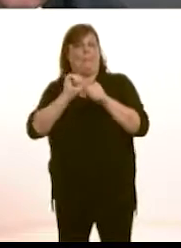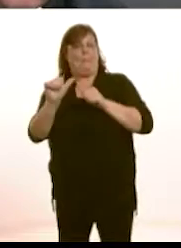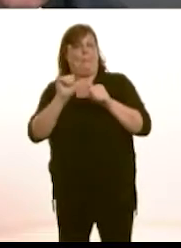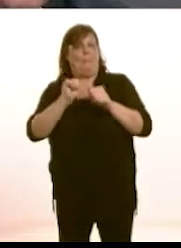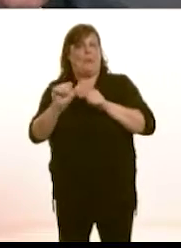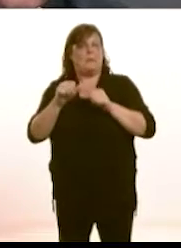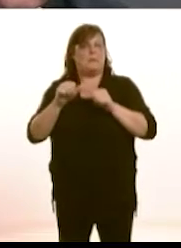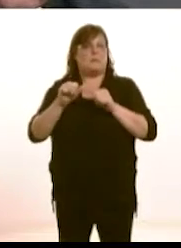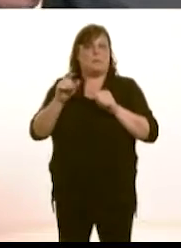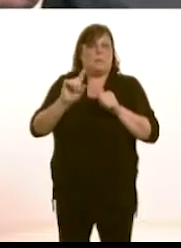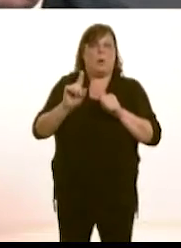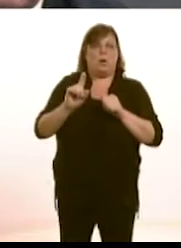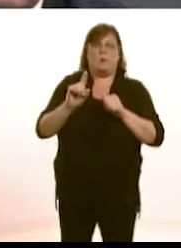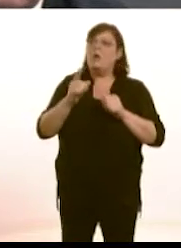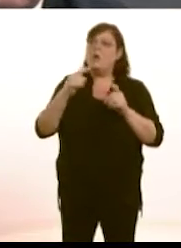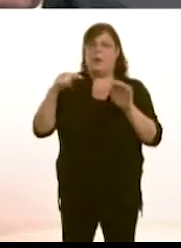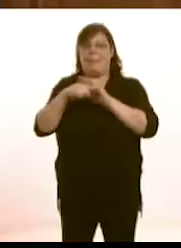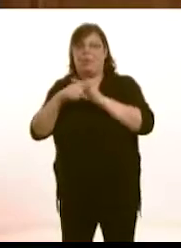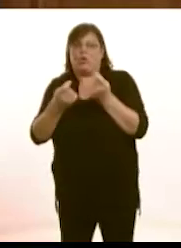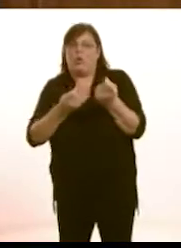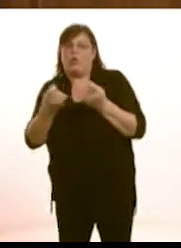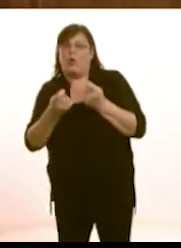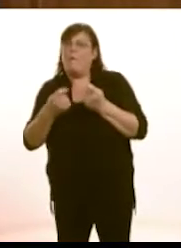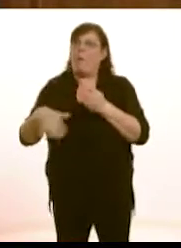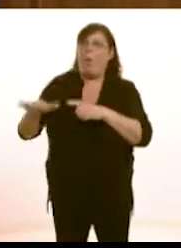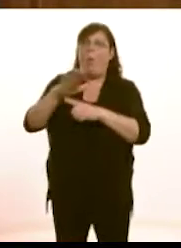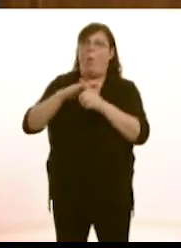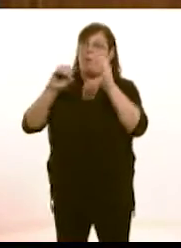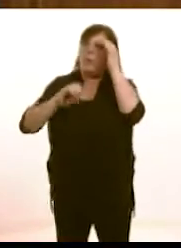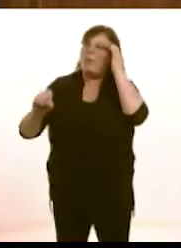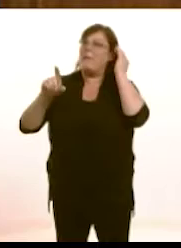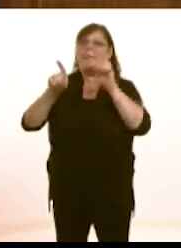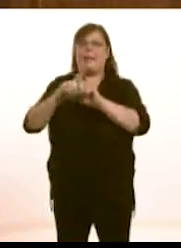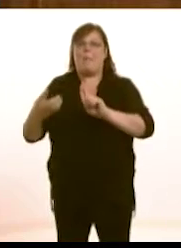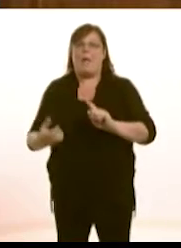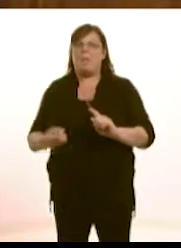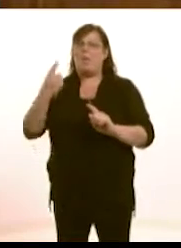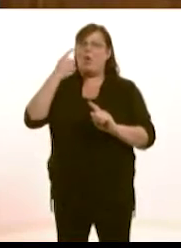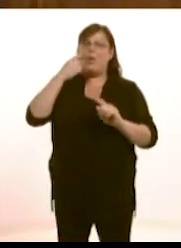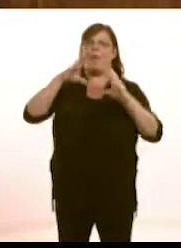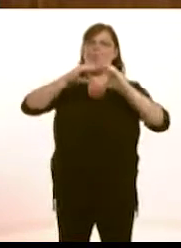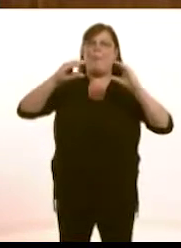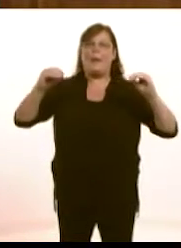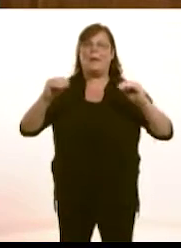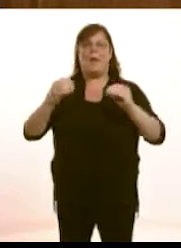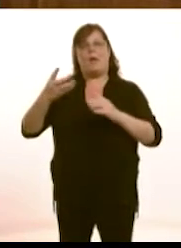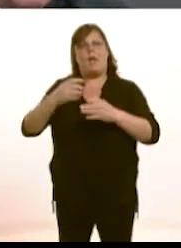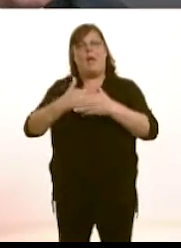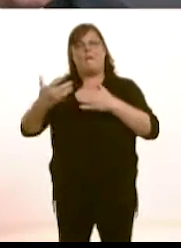harmonise wages in every country. Considering that the average wage in Romania is £100 a week and in Bulgaria is £80 a